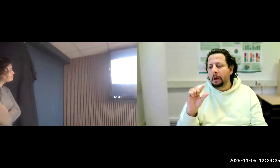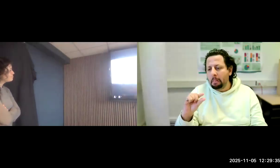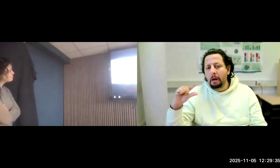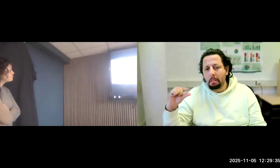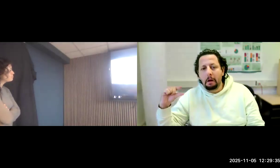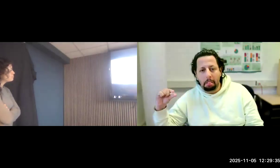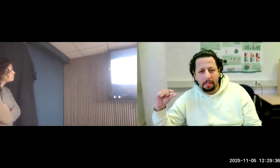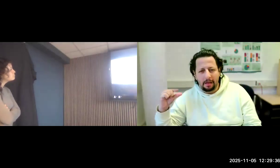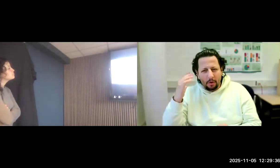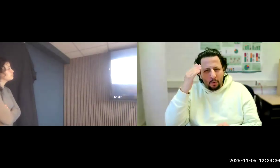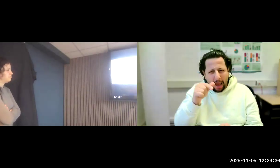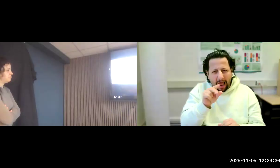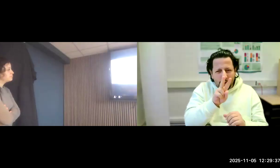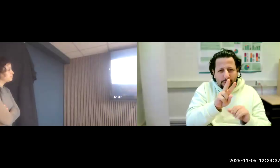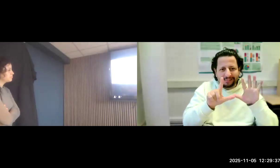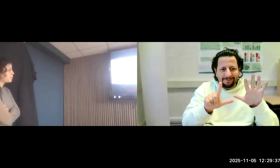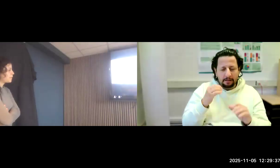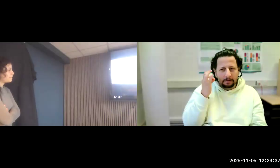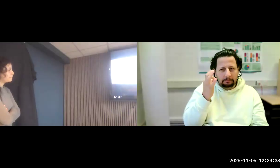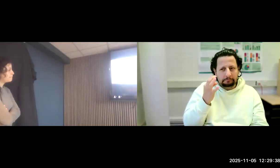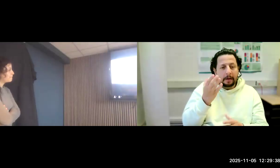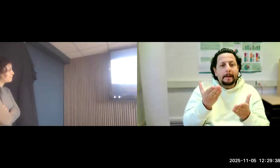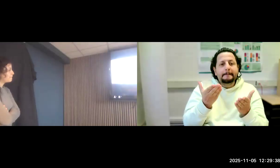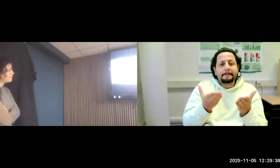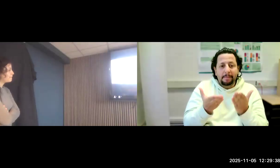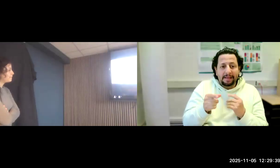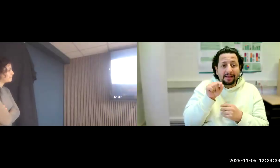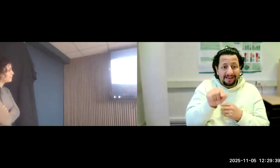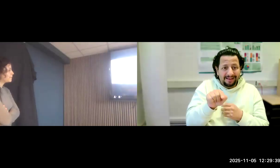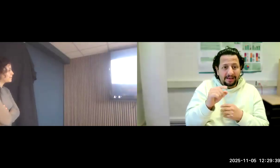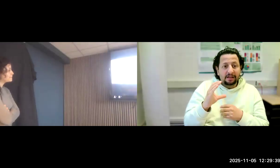why it would be the case for the KQSL community